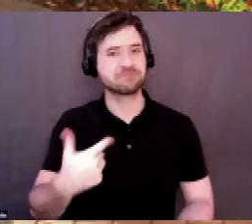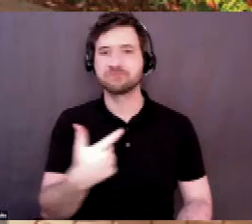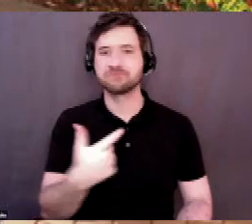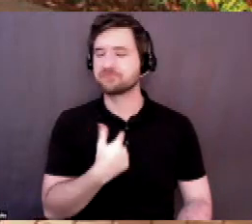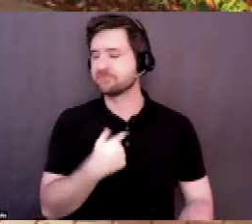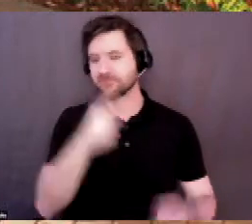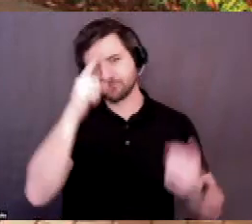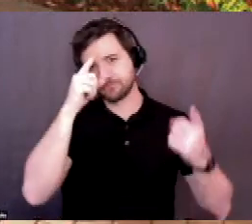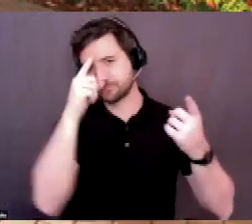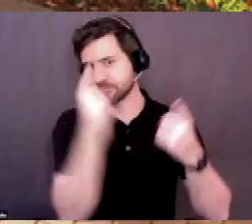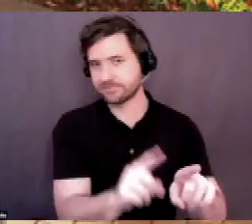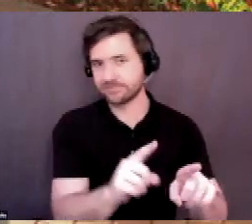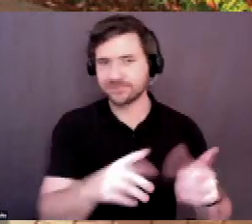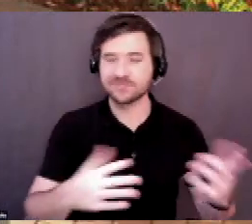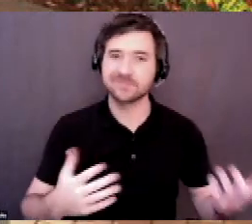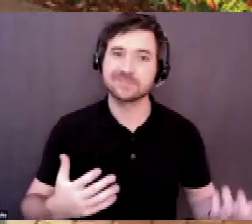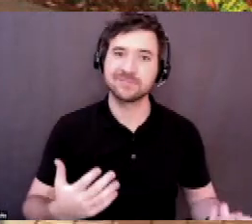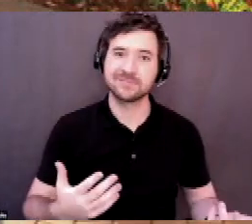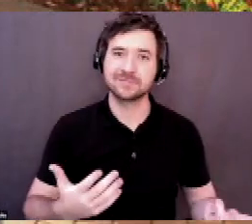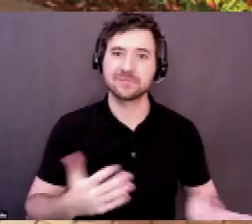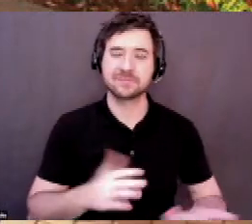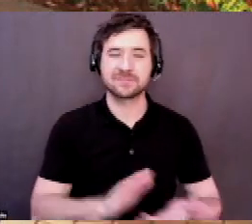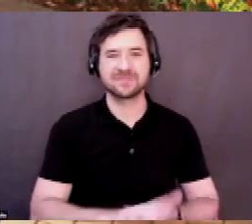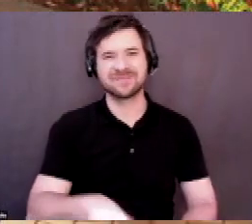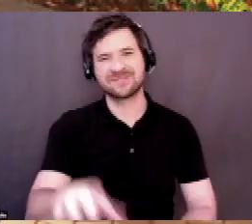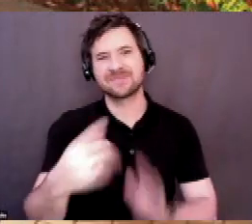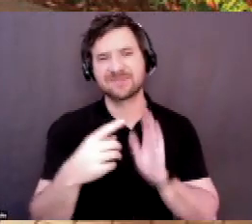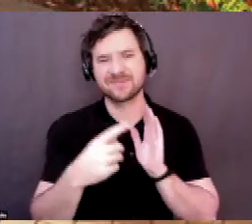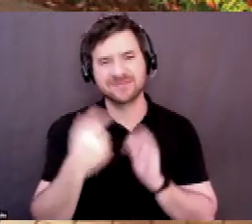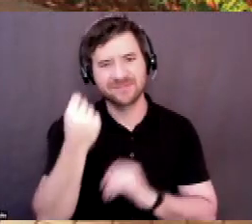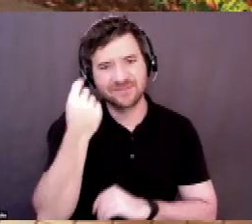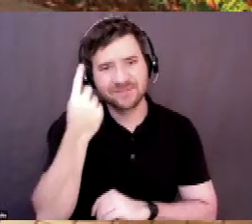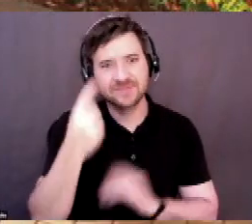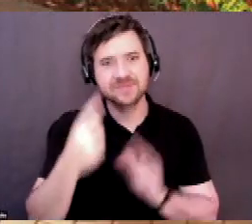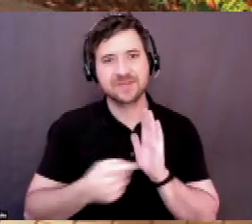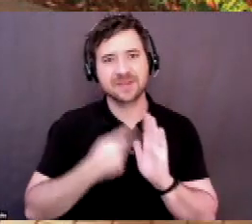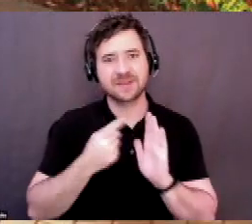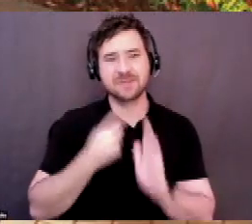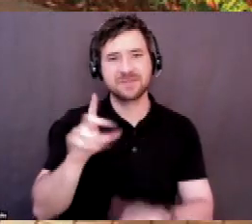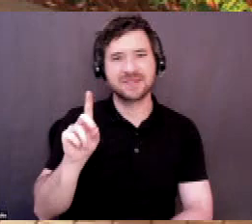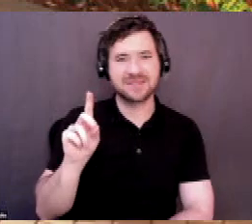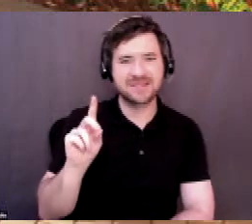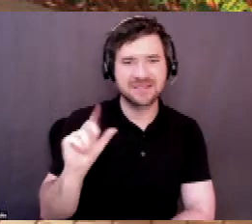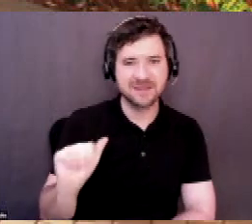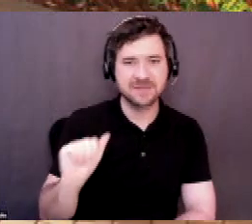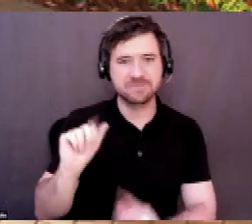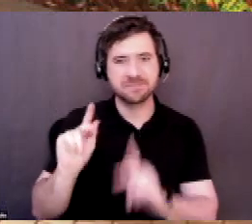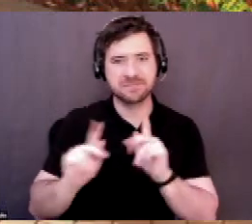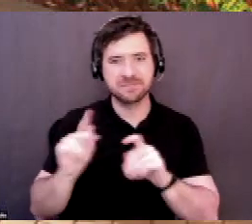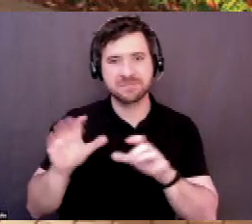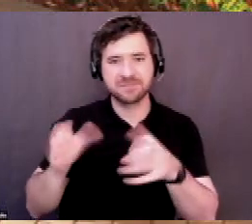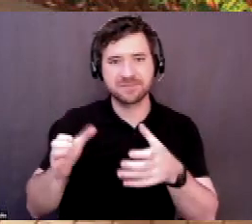Sometimes disabled folks report quite often a lot of barriers